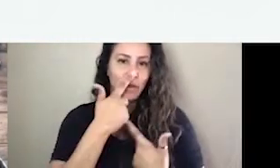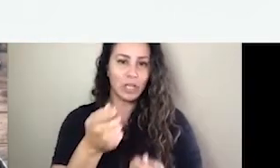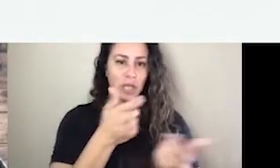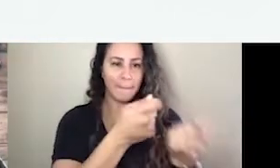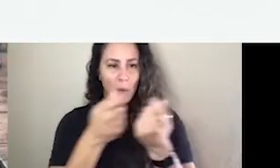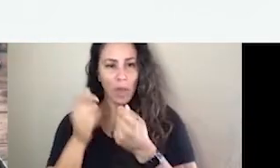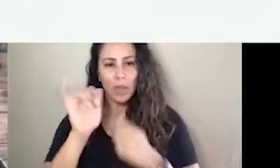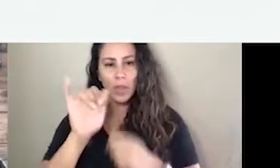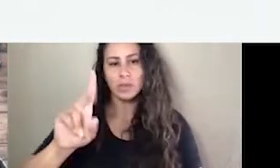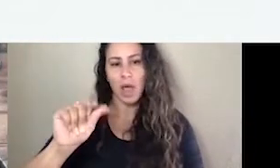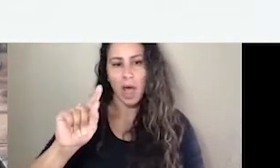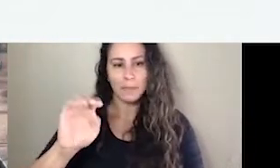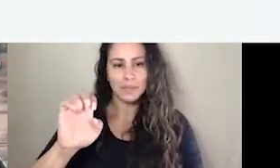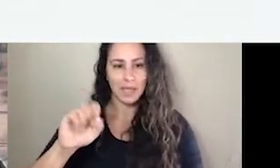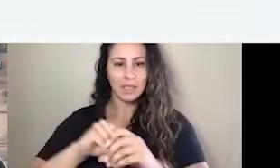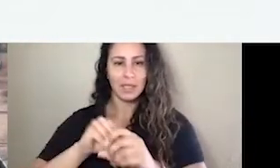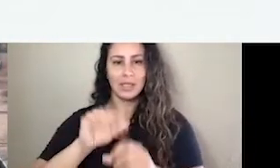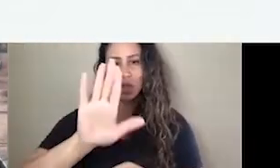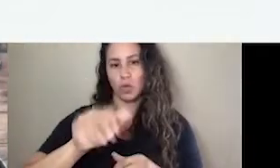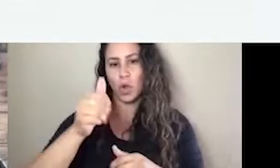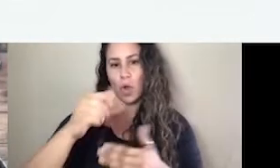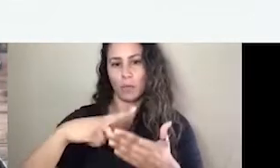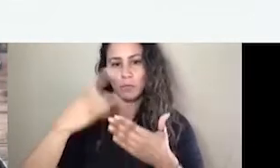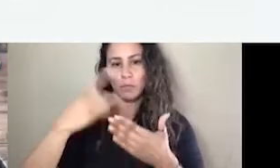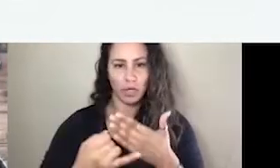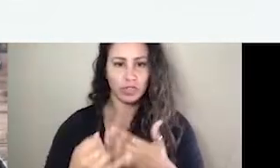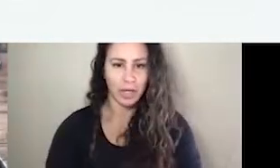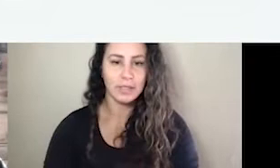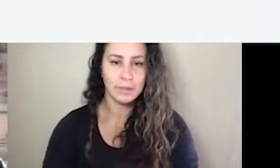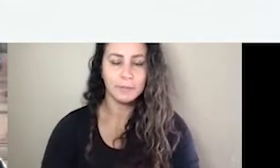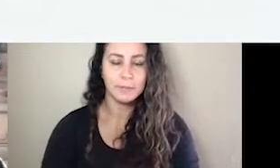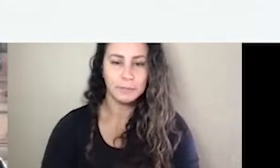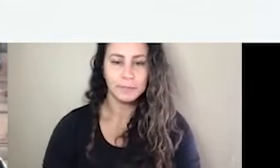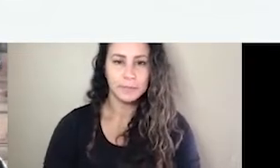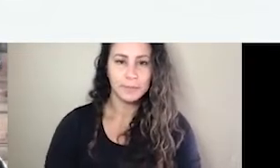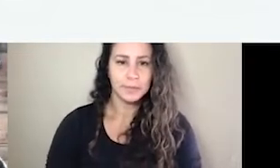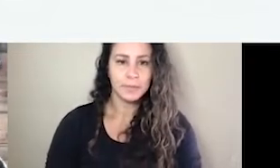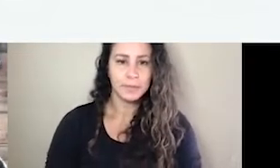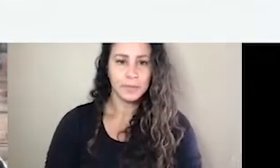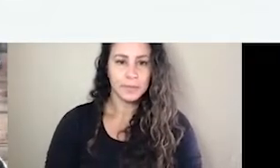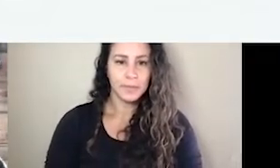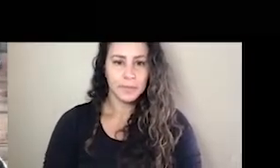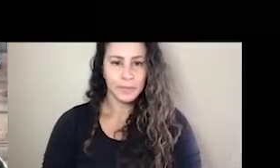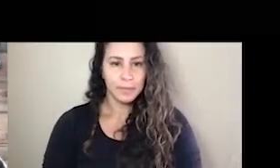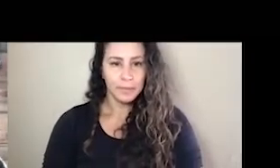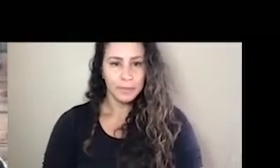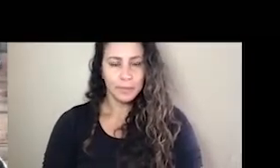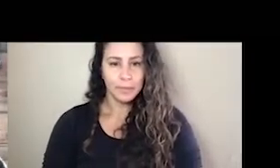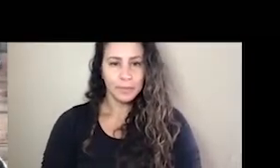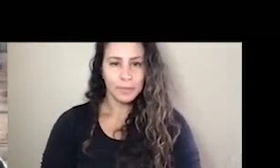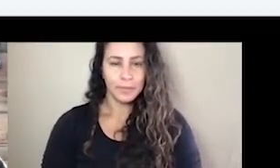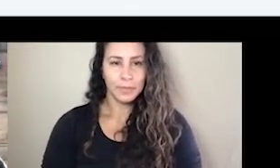AND SO THAT'S IT IN TERMS OF THE DEMO.